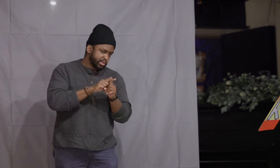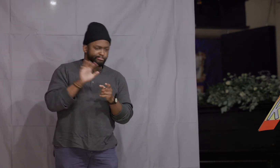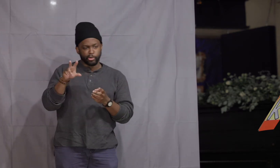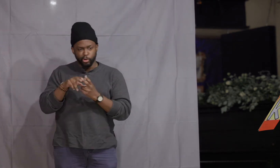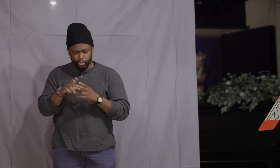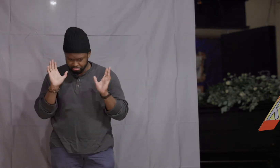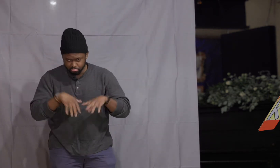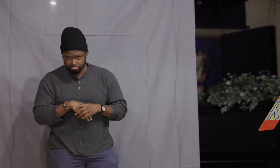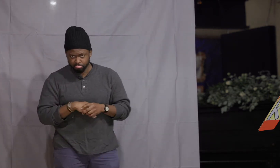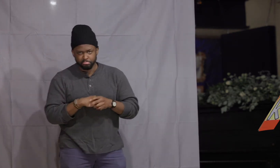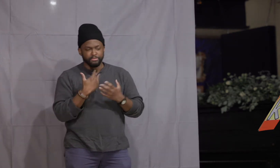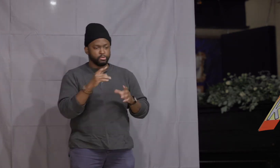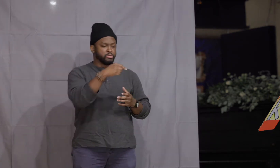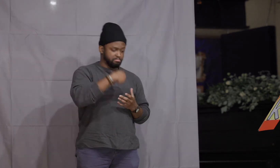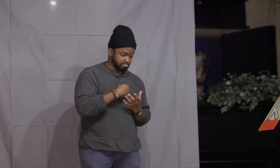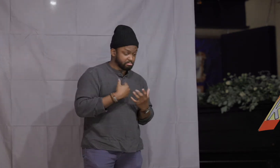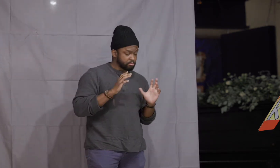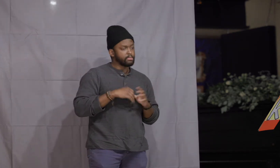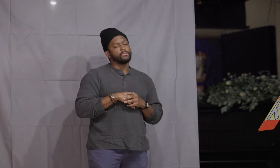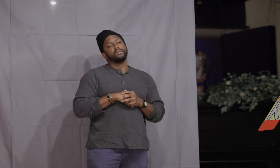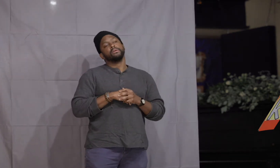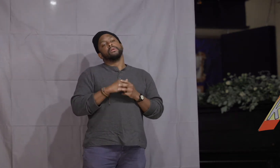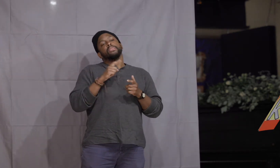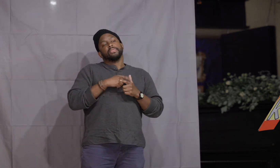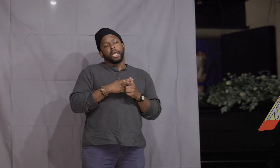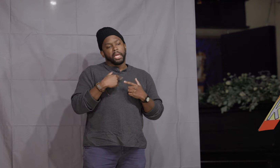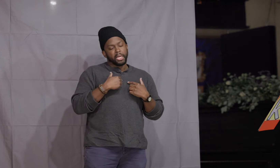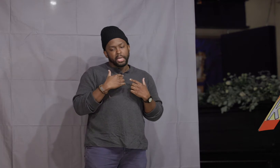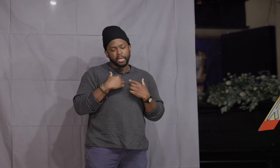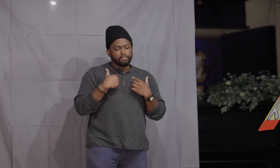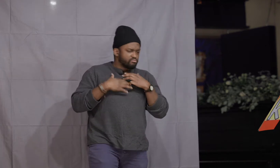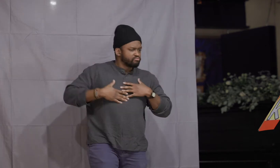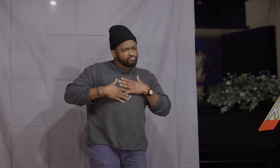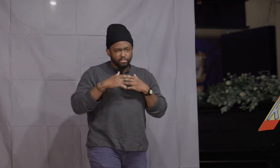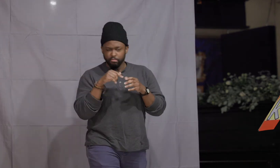that my sister and her partner used. We really enjoyed our stay there.